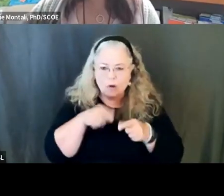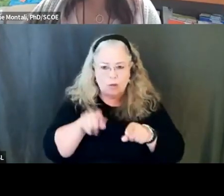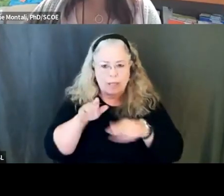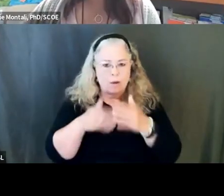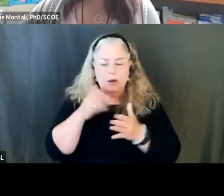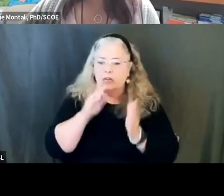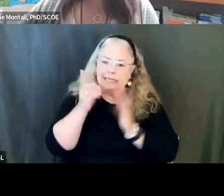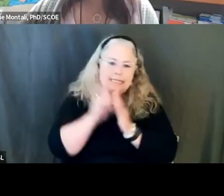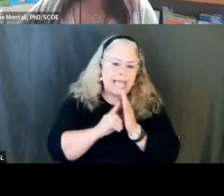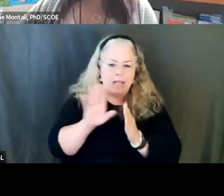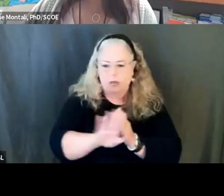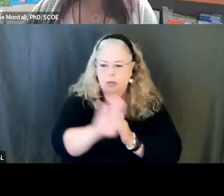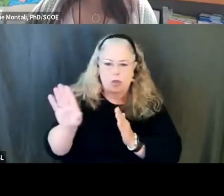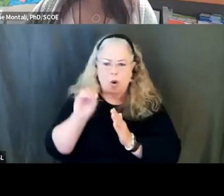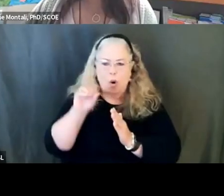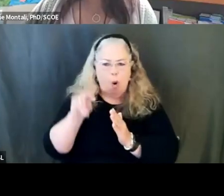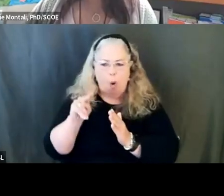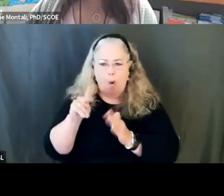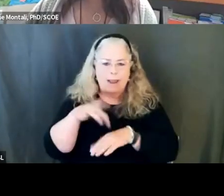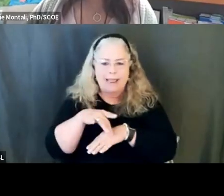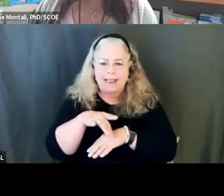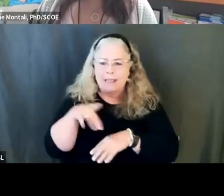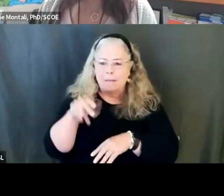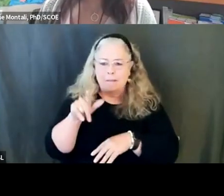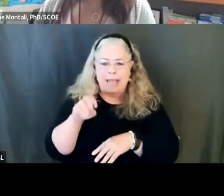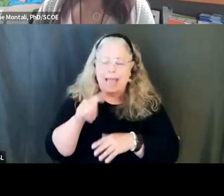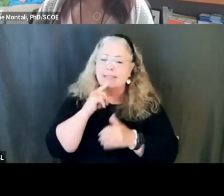their own planets. That's not really true. It isn't that everybody designed it. It's that those